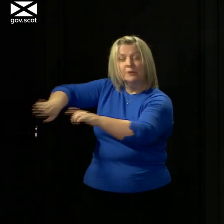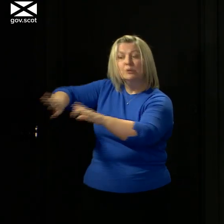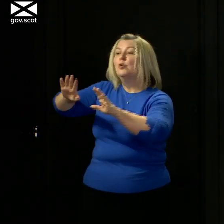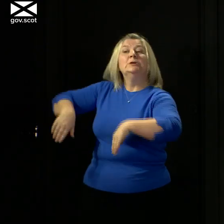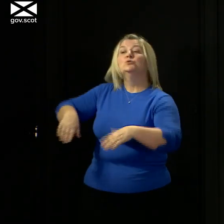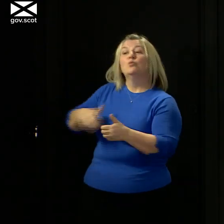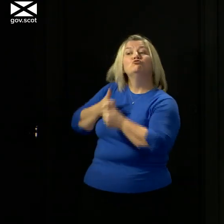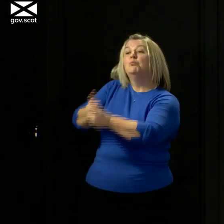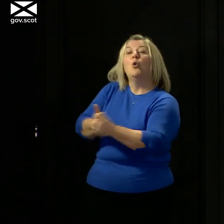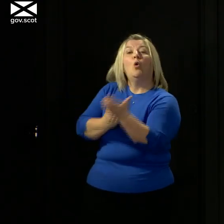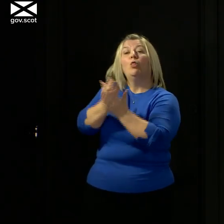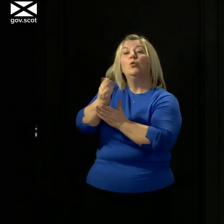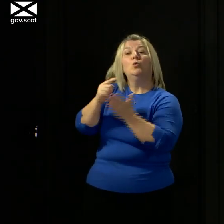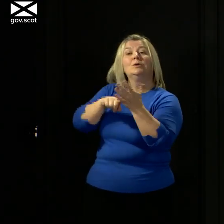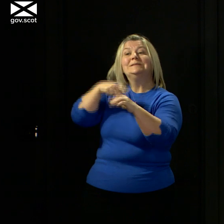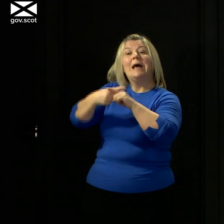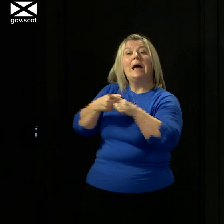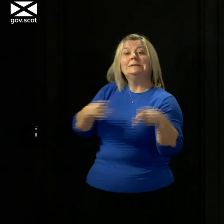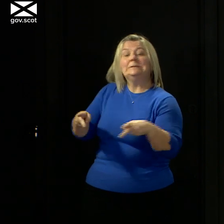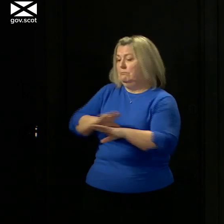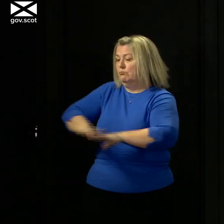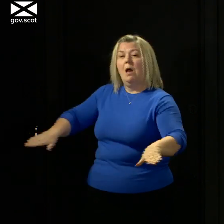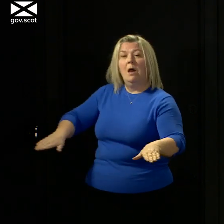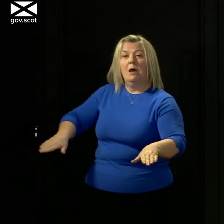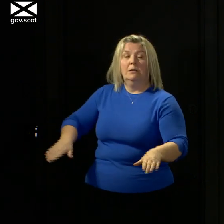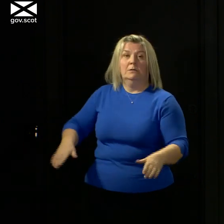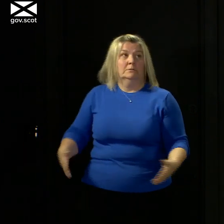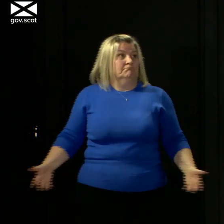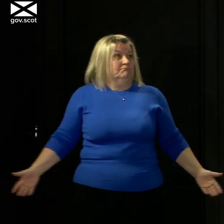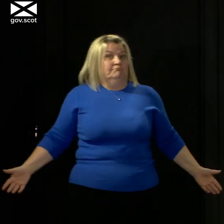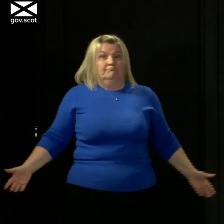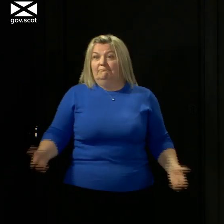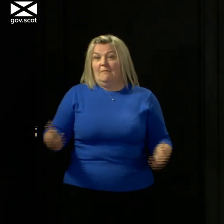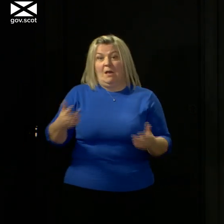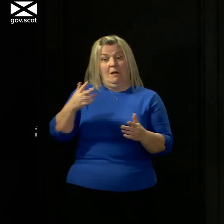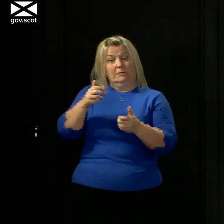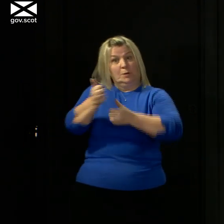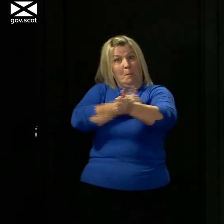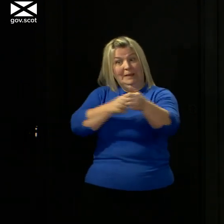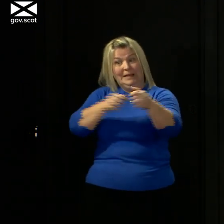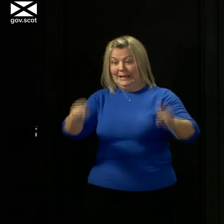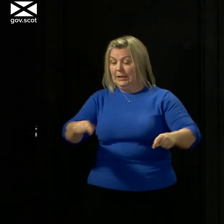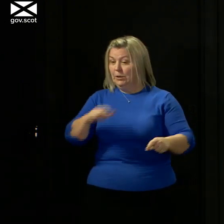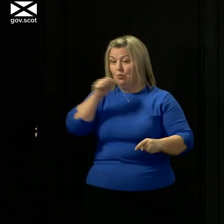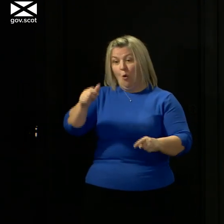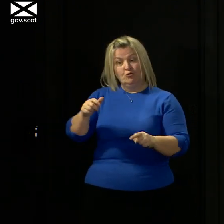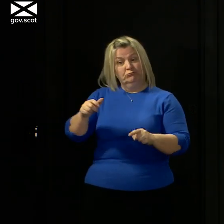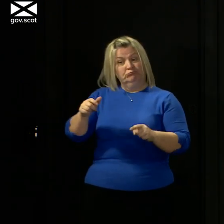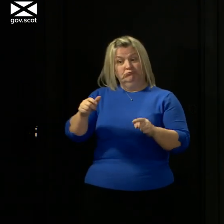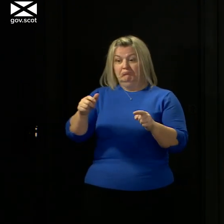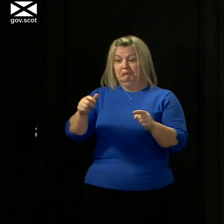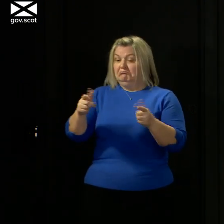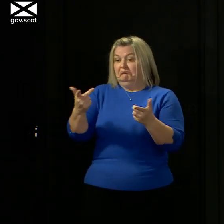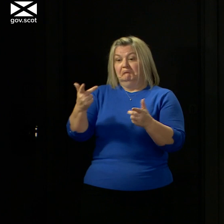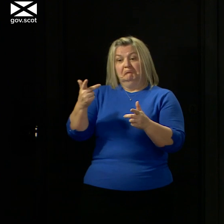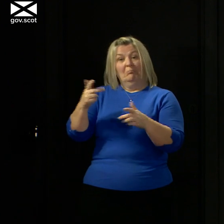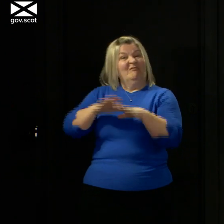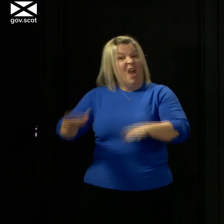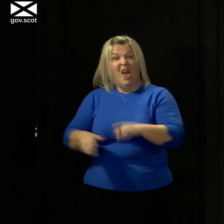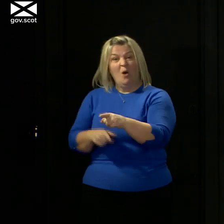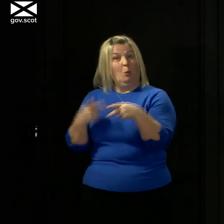firstly I think companies that don't operate in a fear we should not be